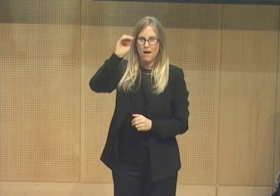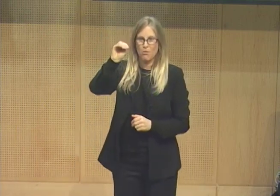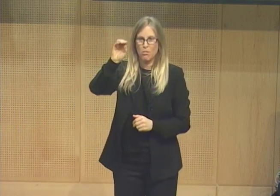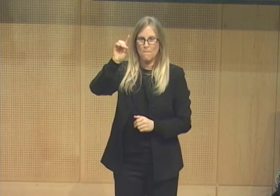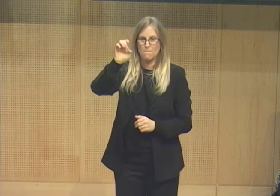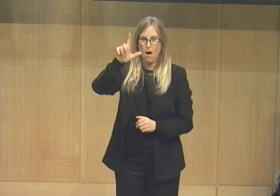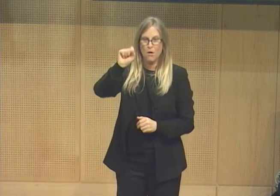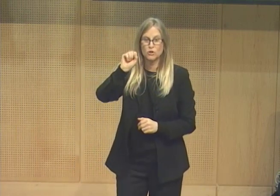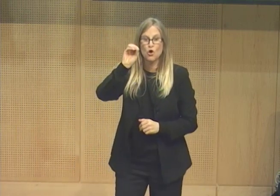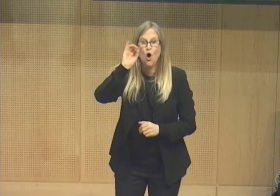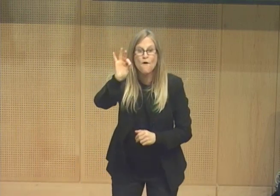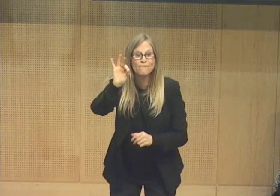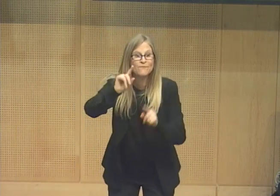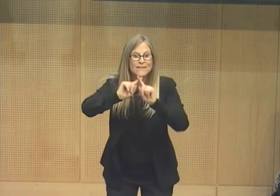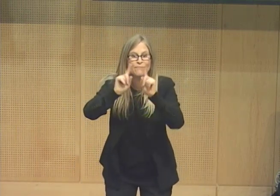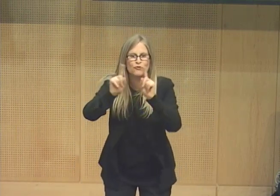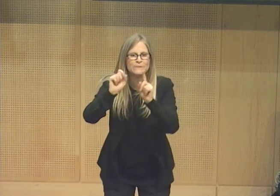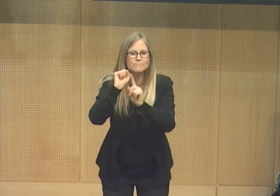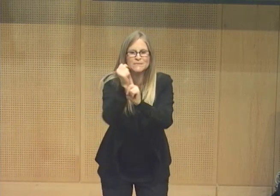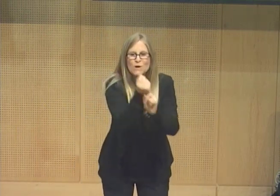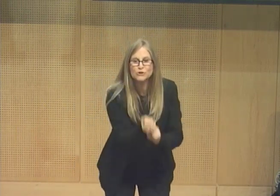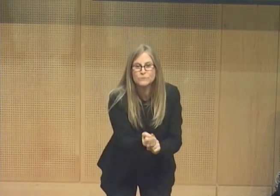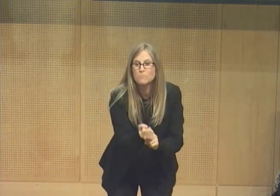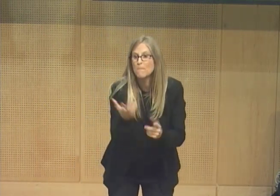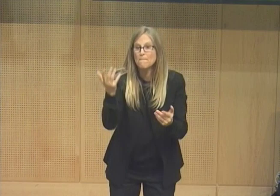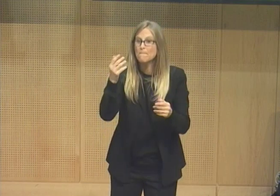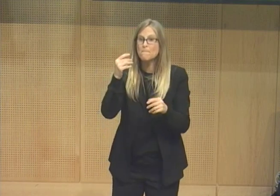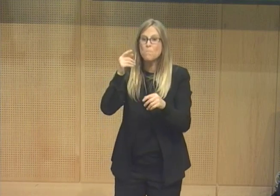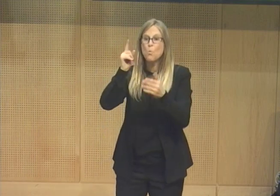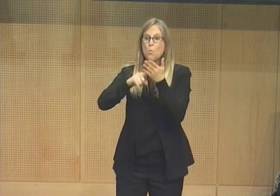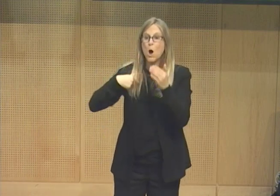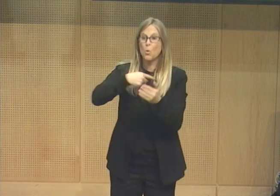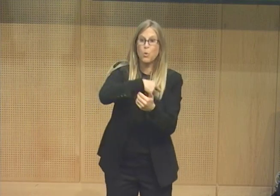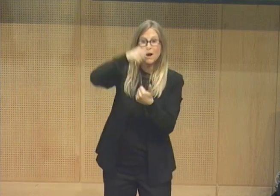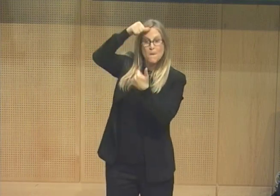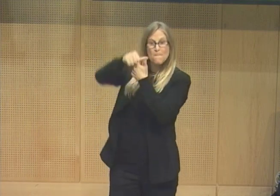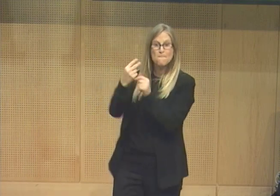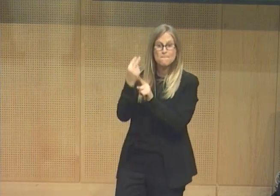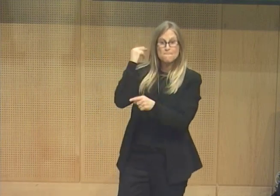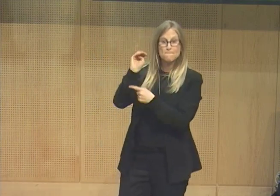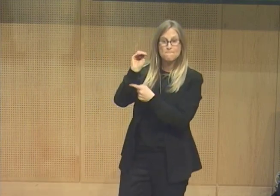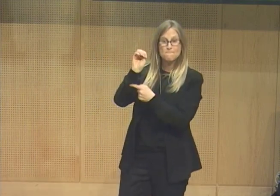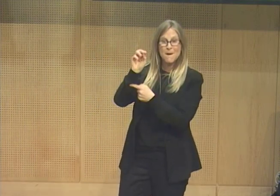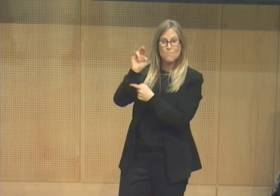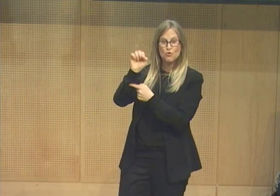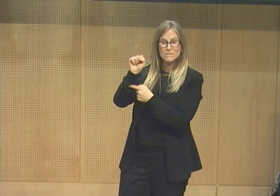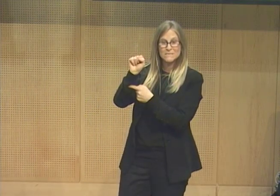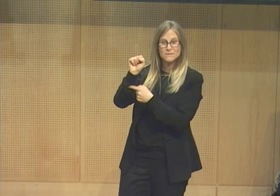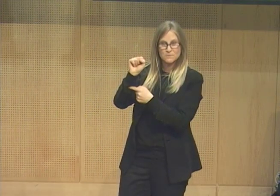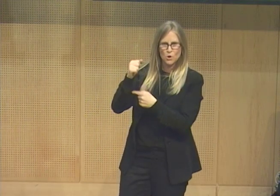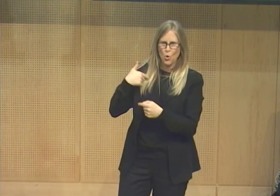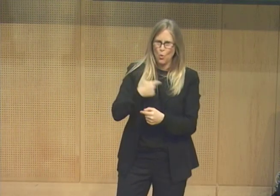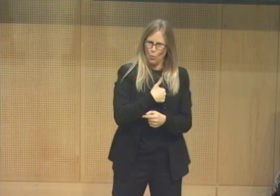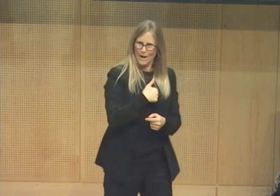that we apply to various different situations. We have memories within us.